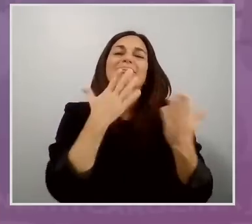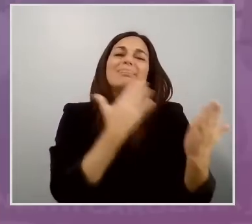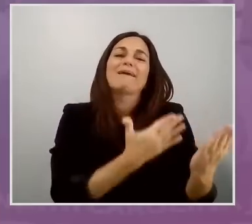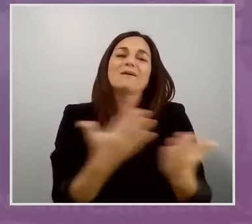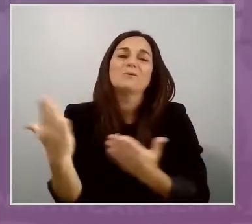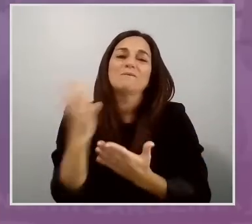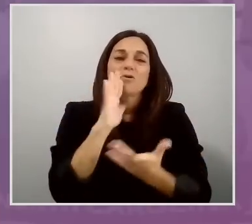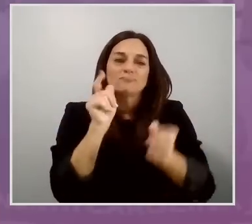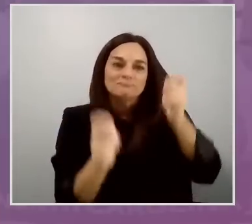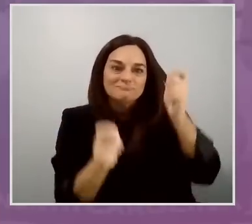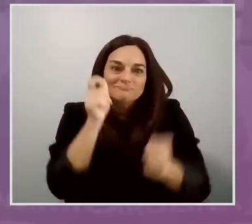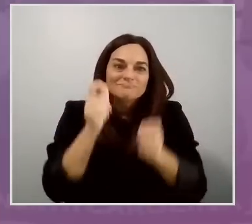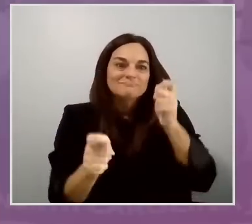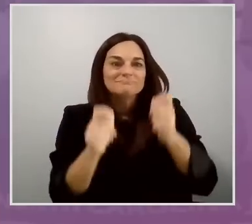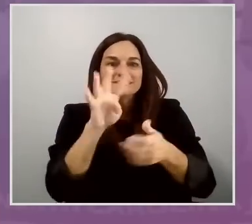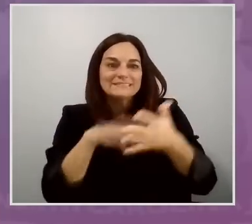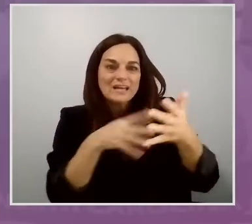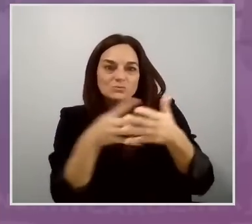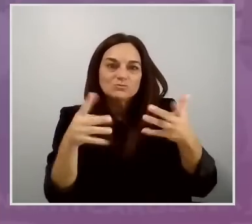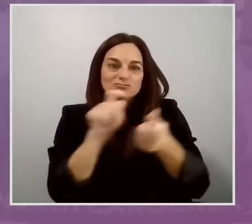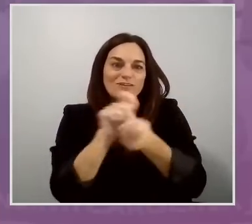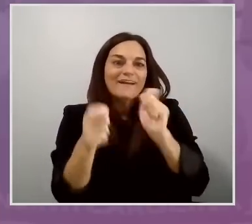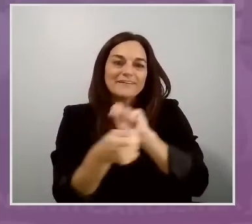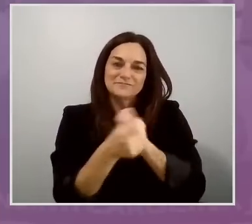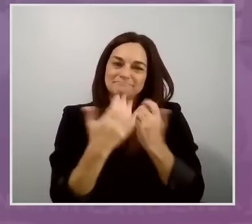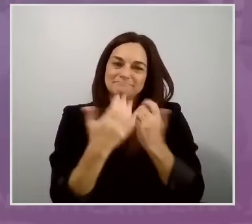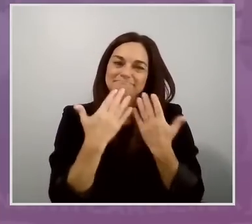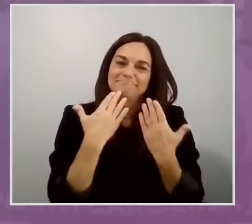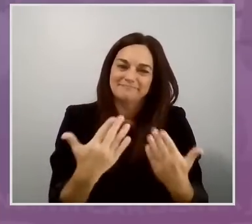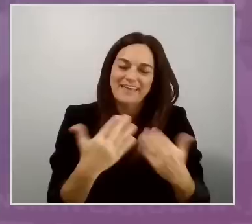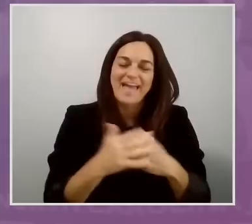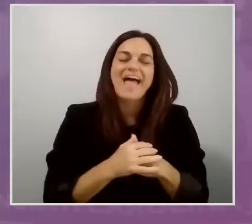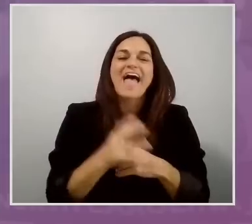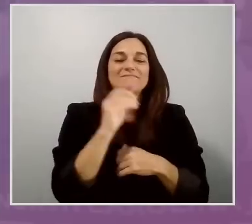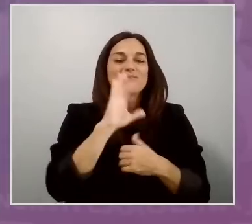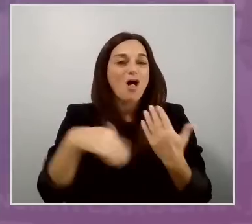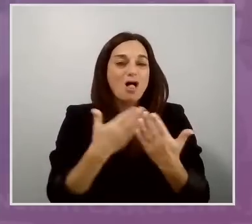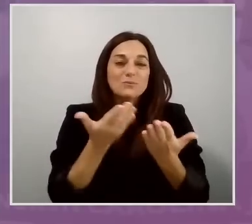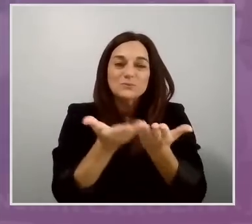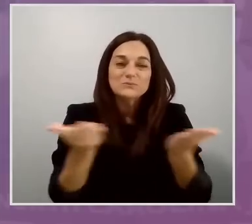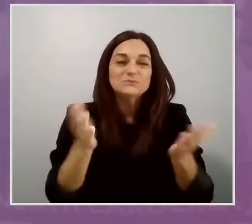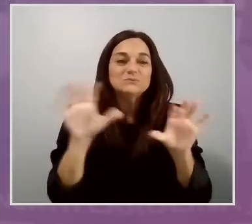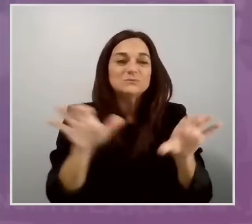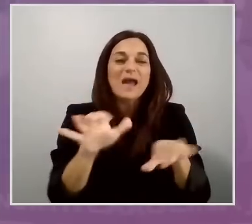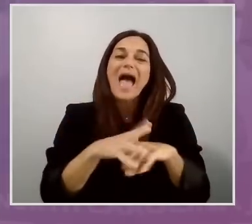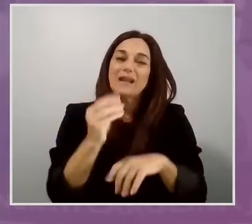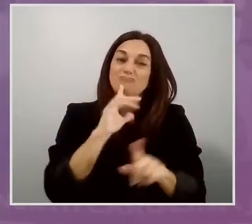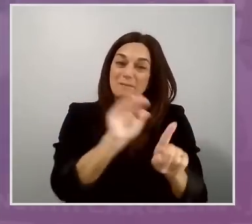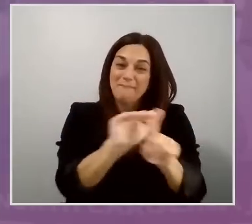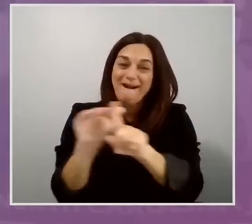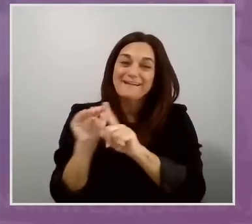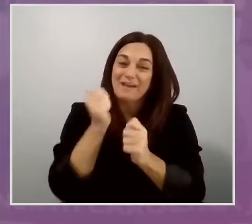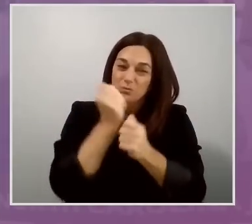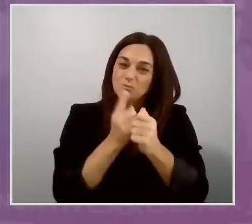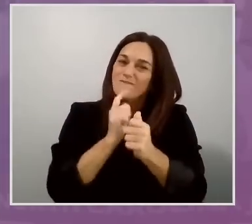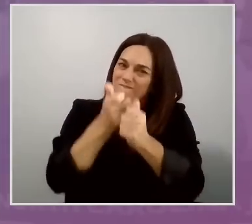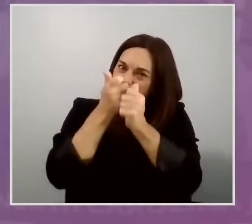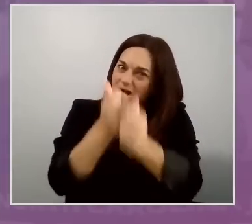THE ROAD ON MONDAY. BUT I WANT TO JUST THANK YOU ALL FOR ACCOMMODATING THE